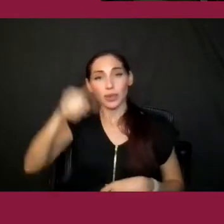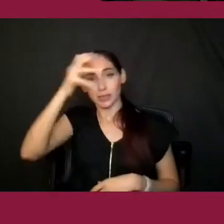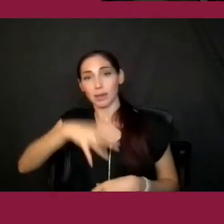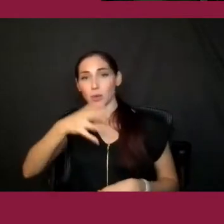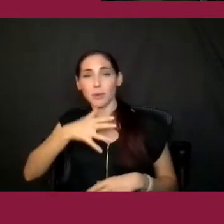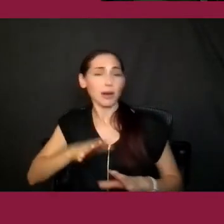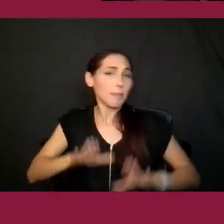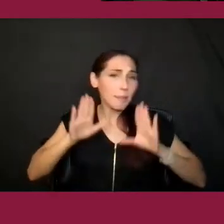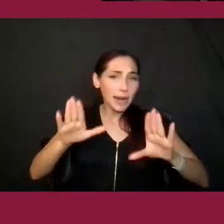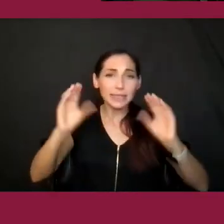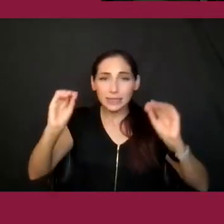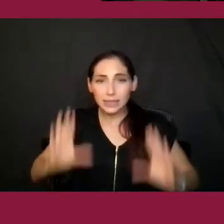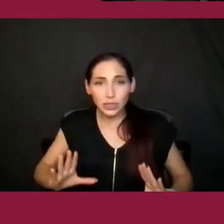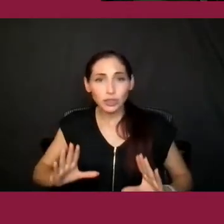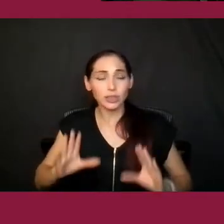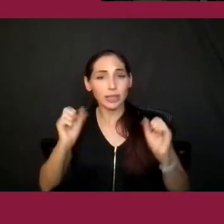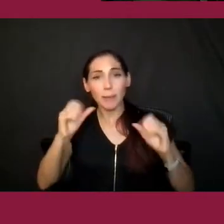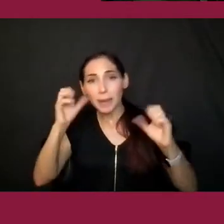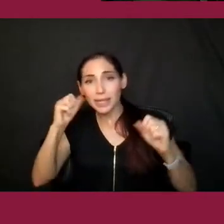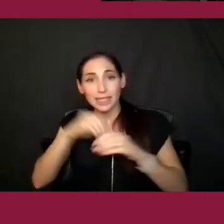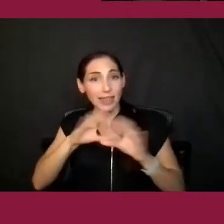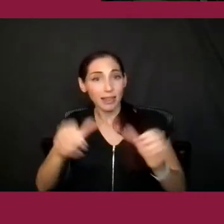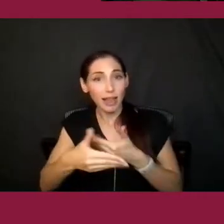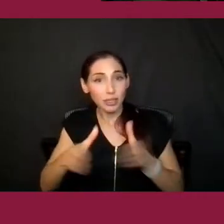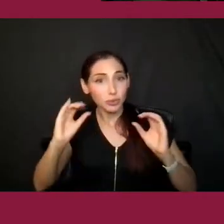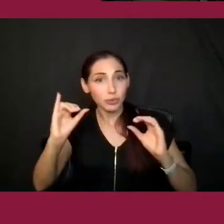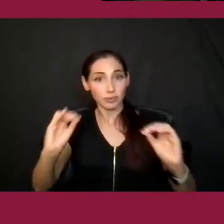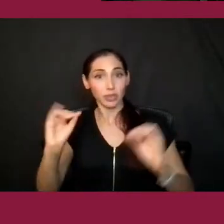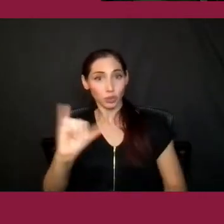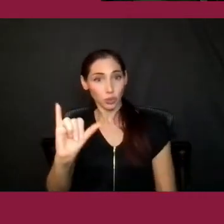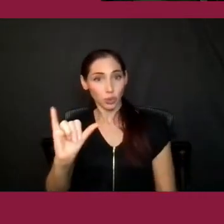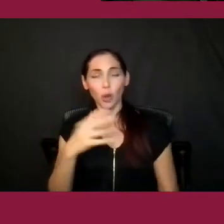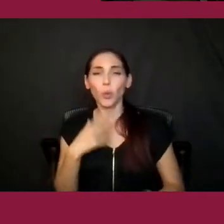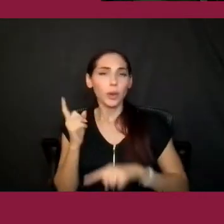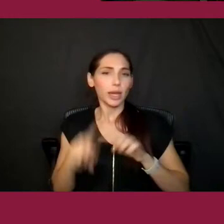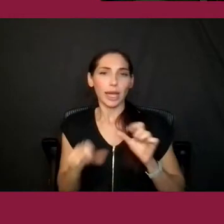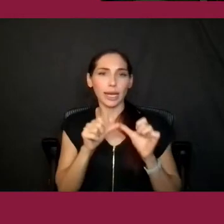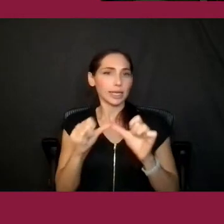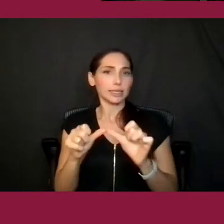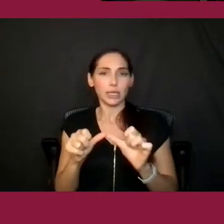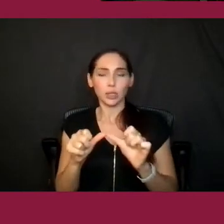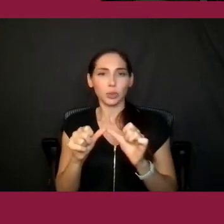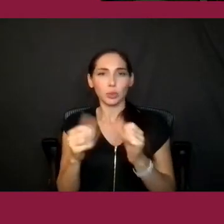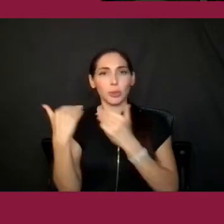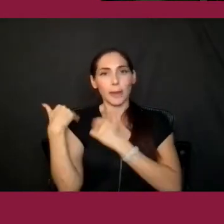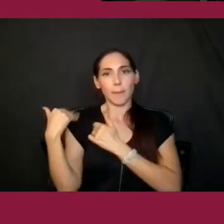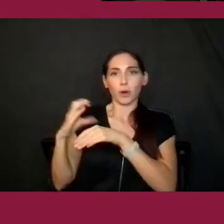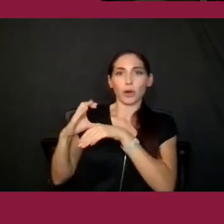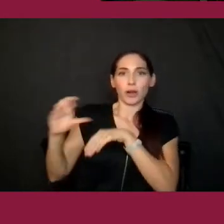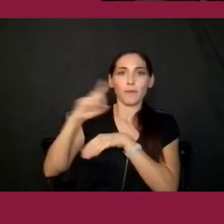They're incredible in the classroom as well. We cannot continue to put the burden to pay for our students'